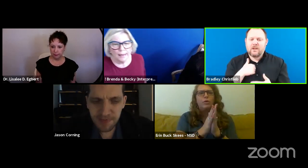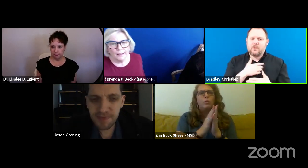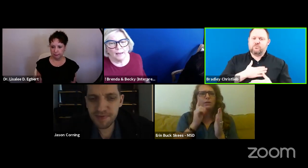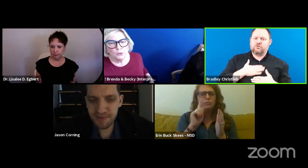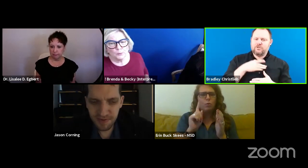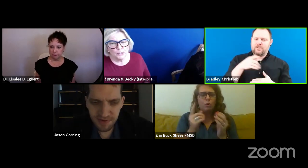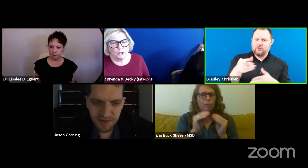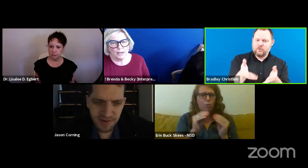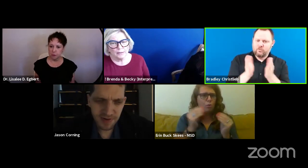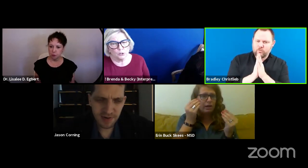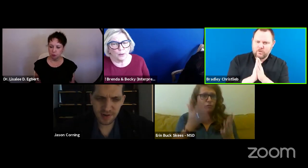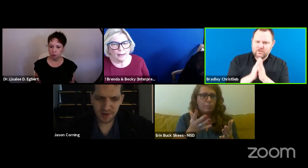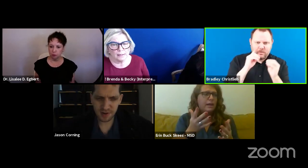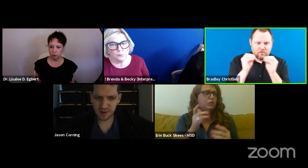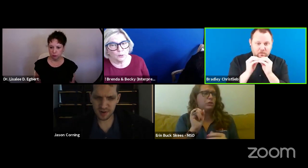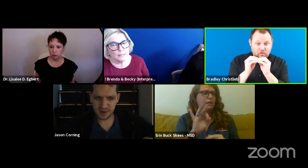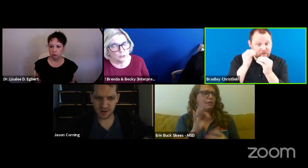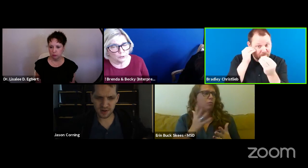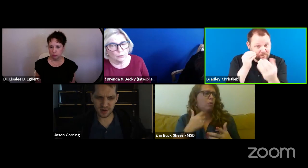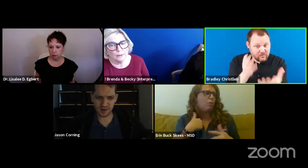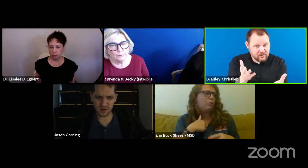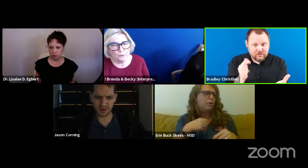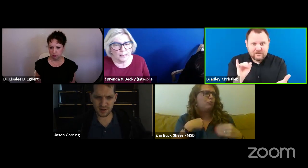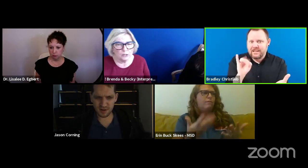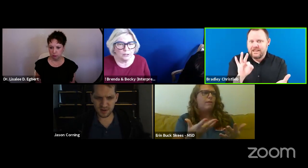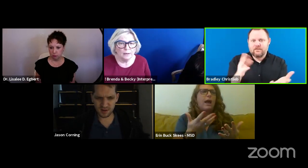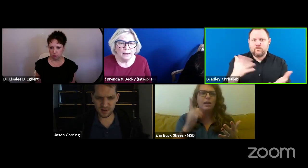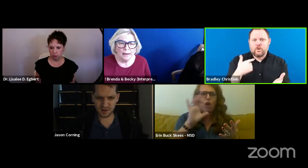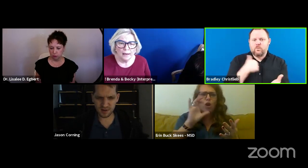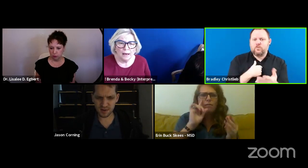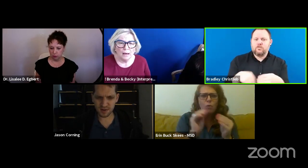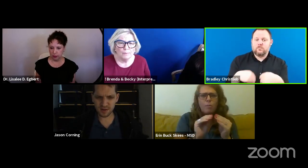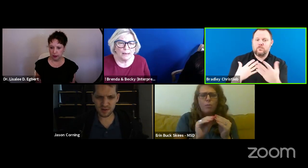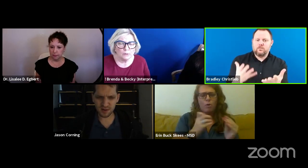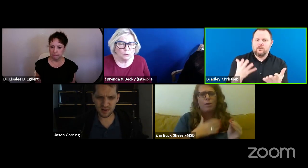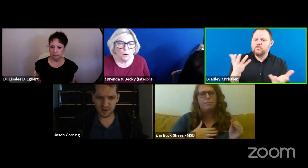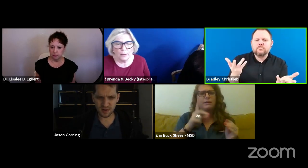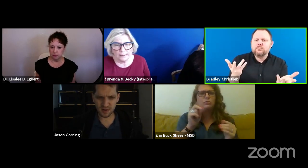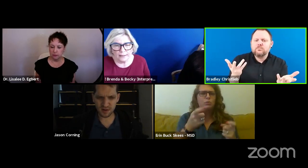And I do appreciate that you asked for additional information based on what we had given.